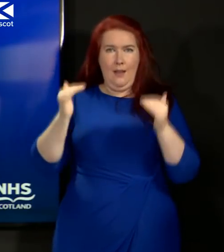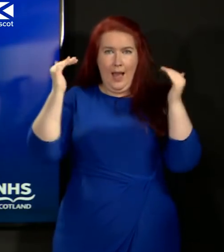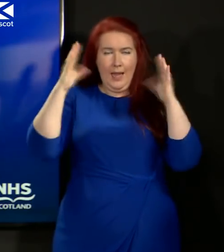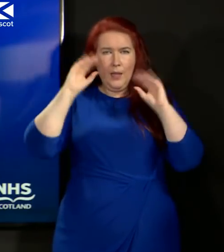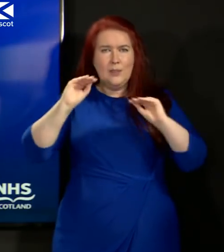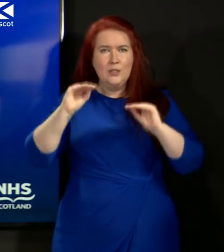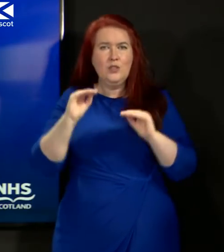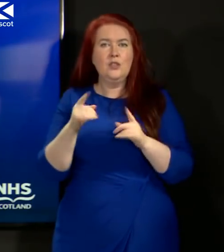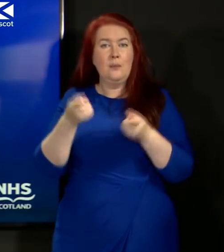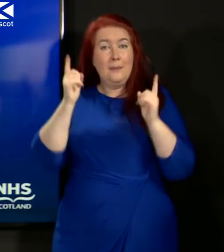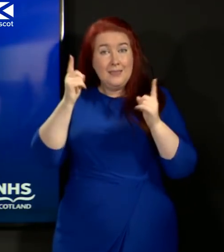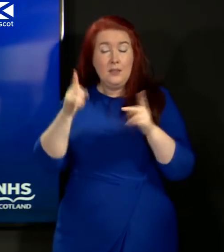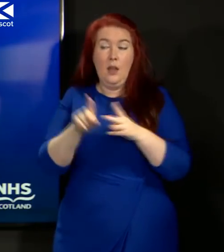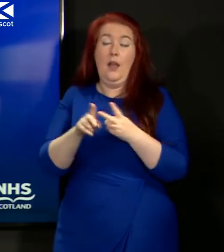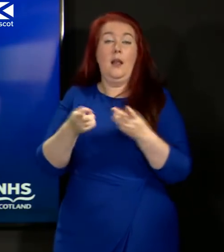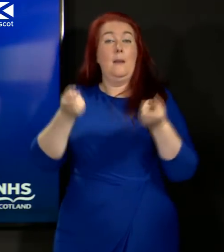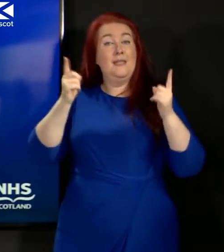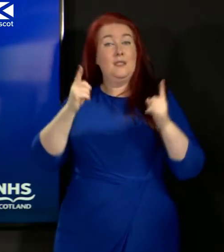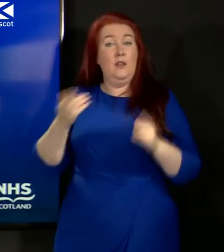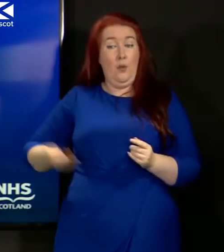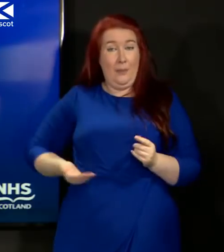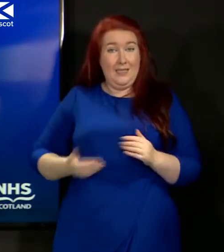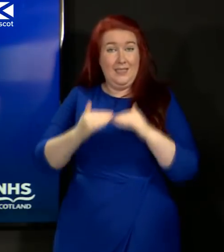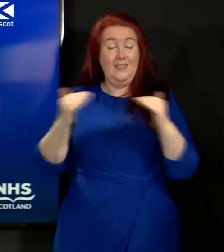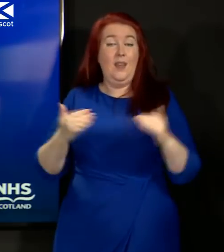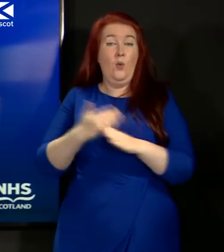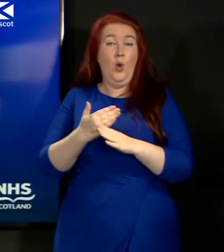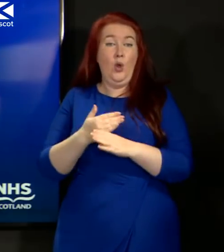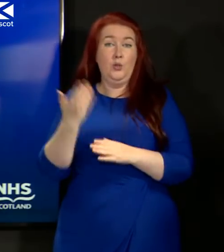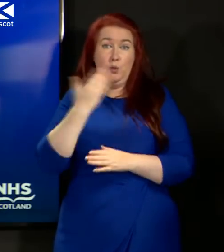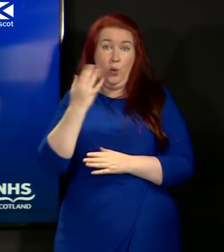and the Minister for Business, Fair Work and Skills will be taking part in